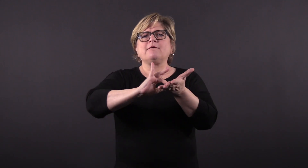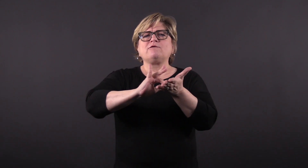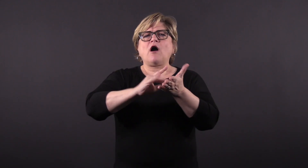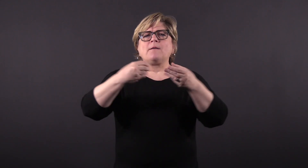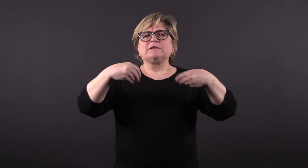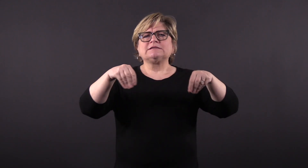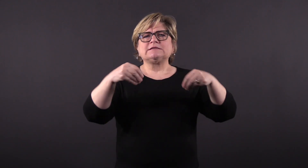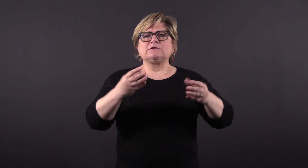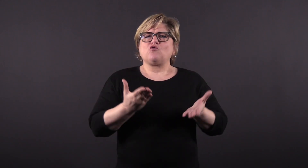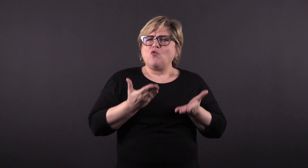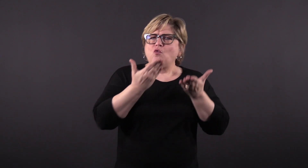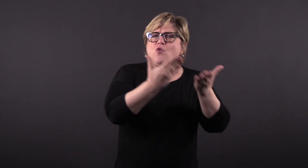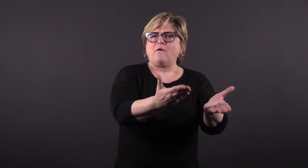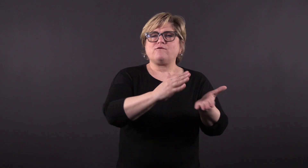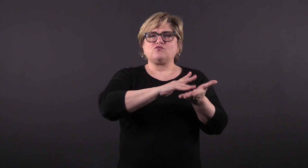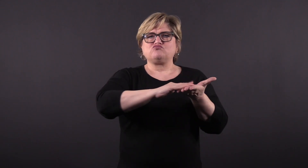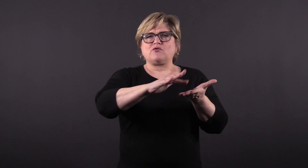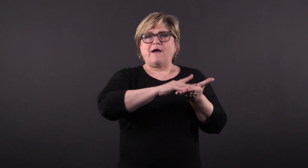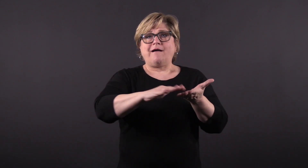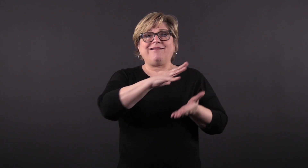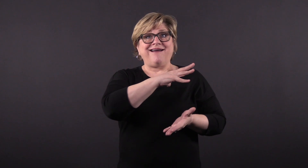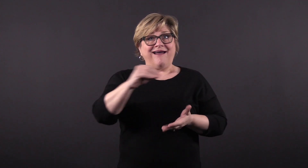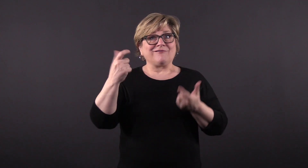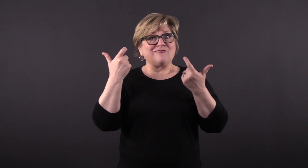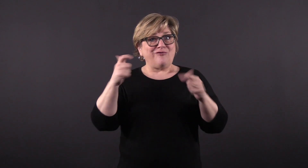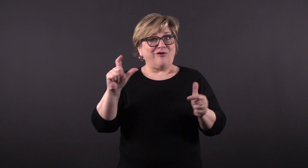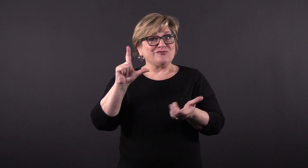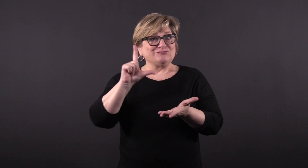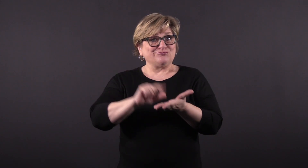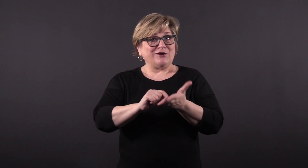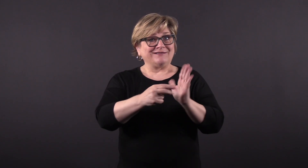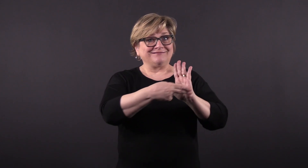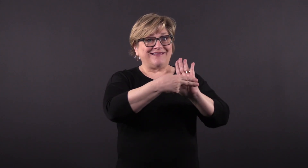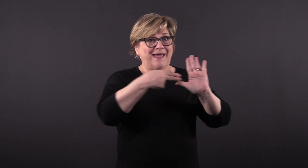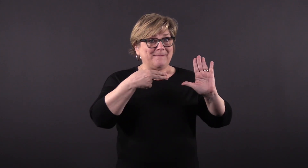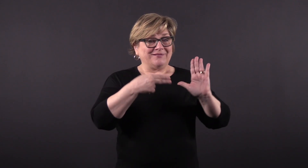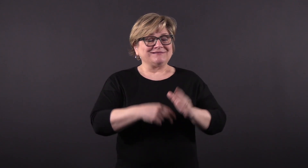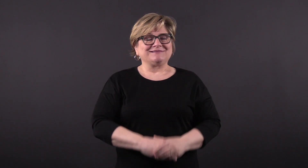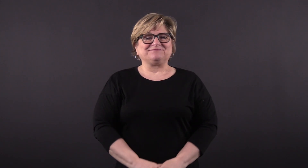its list of pharmacies offering Braille and large print labels.